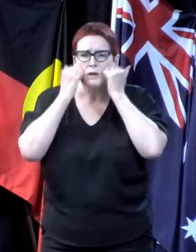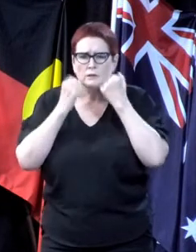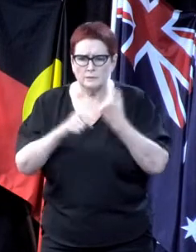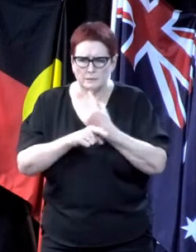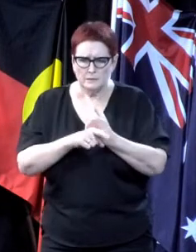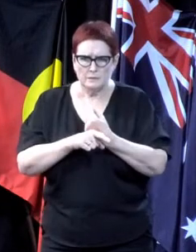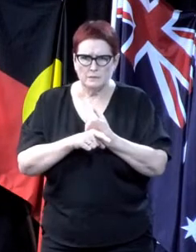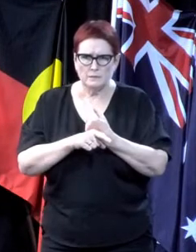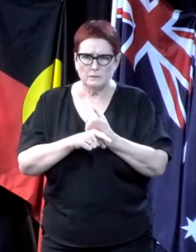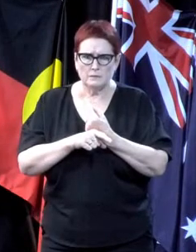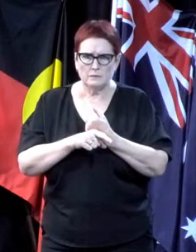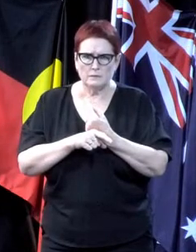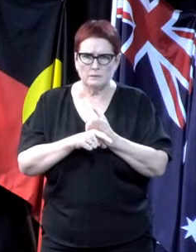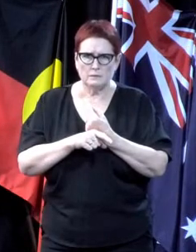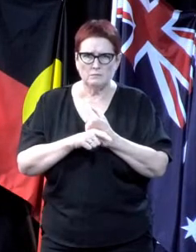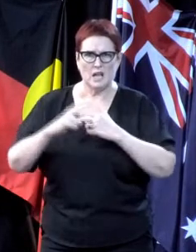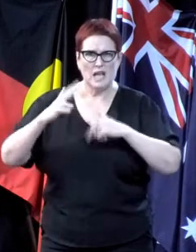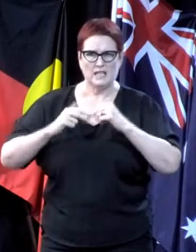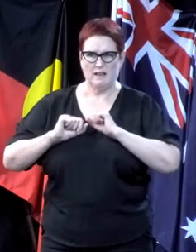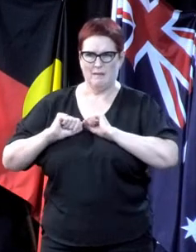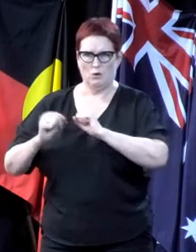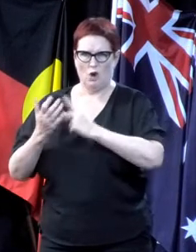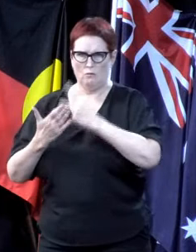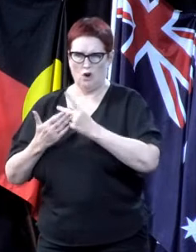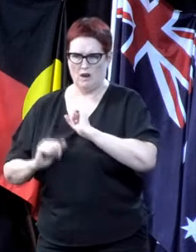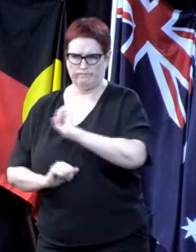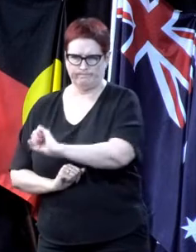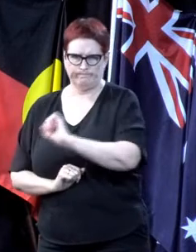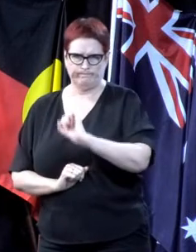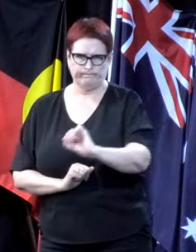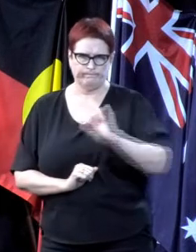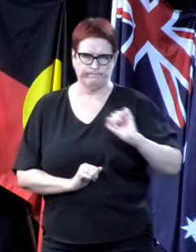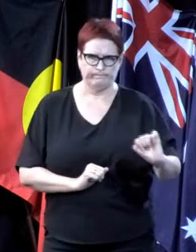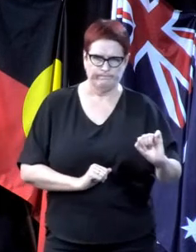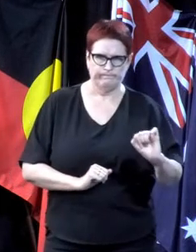in effect, developed your own programs independently of anybody else?